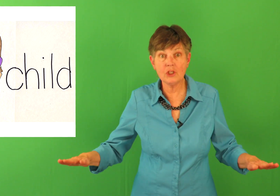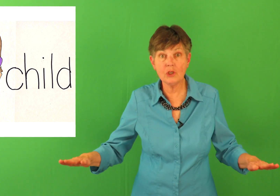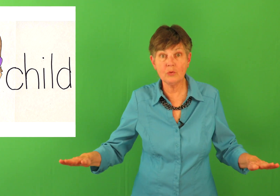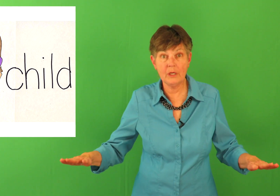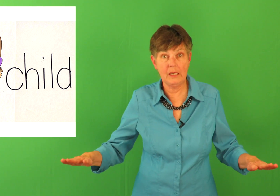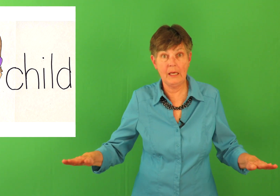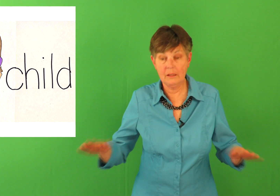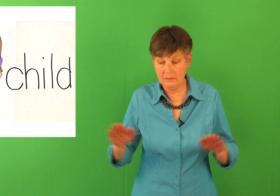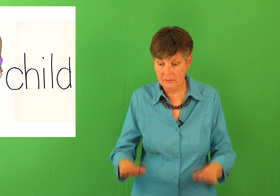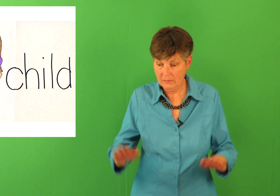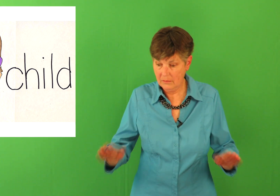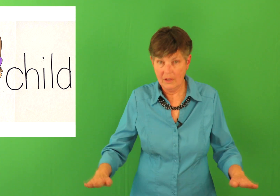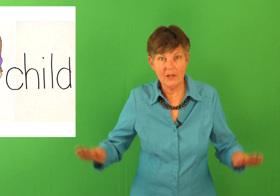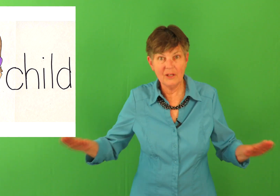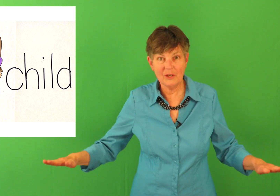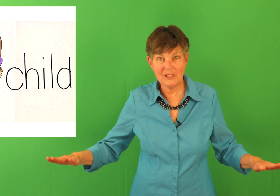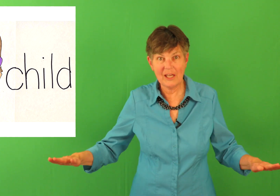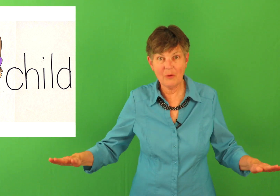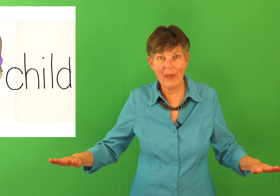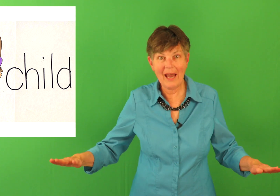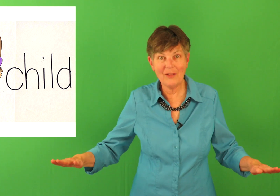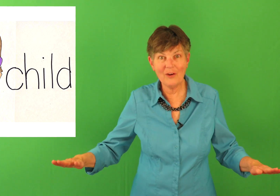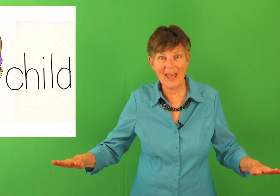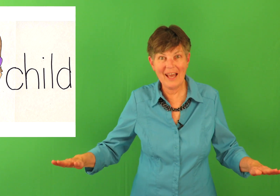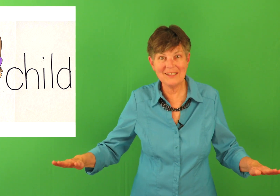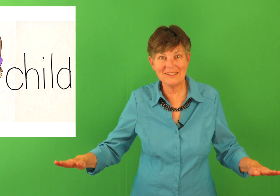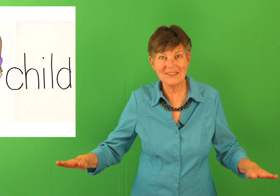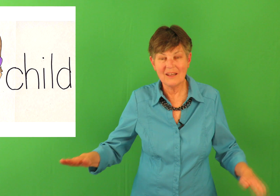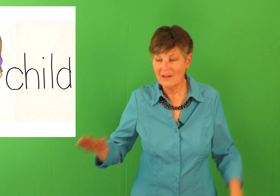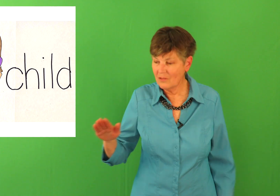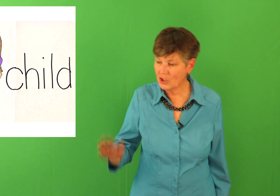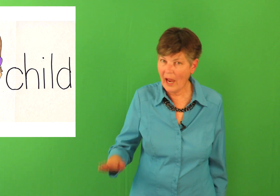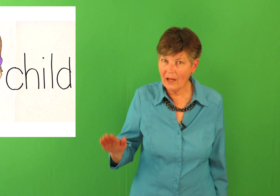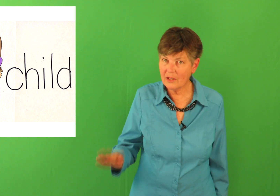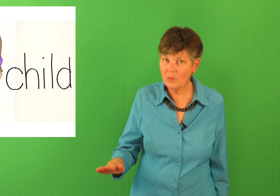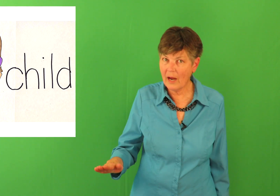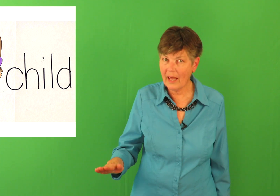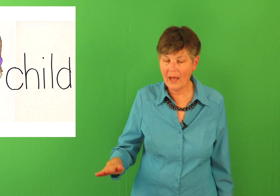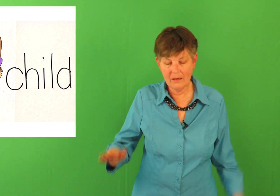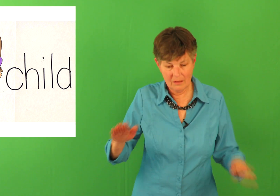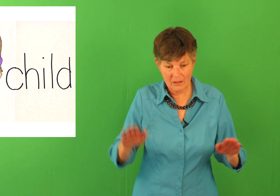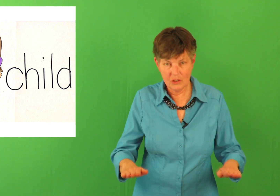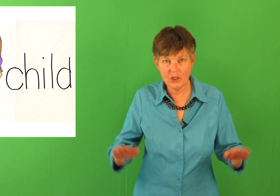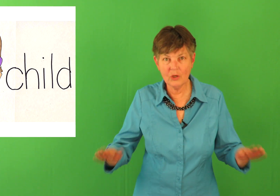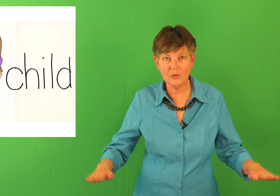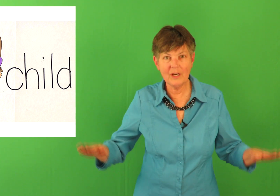children in it it's like you're patting their heads child is one hand children